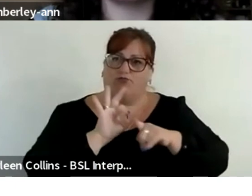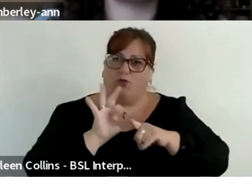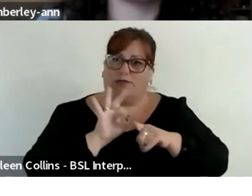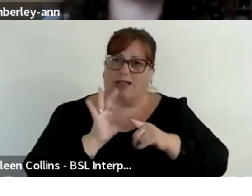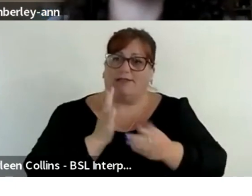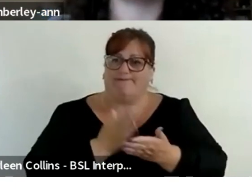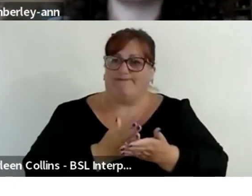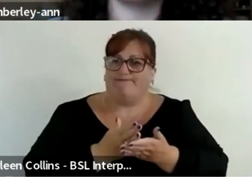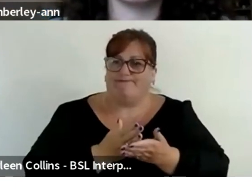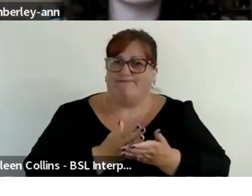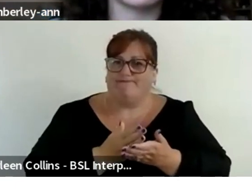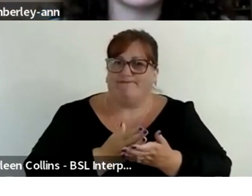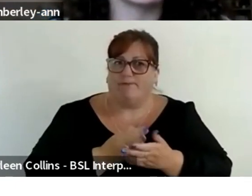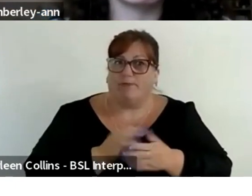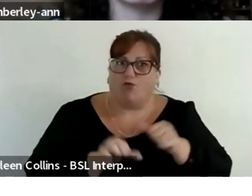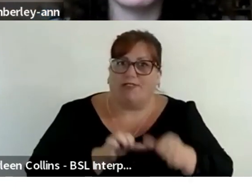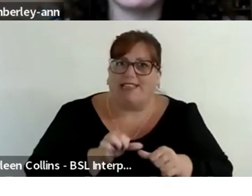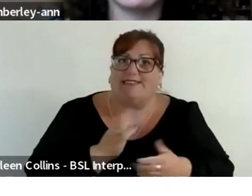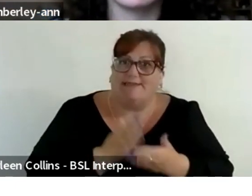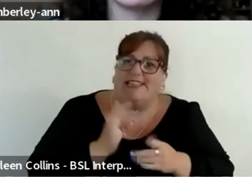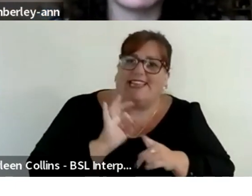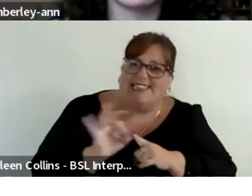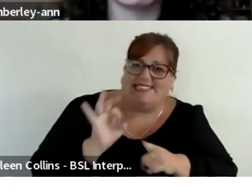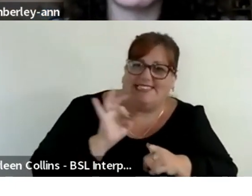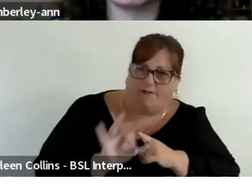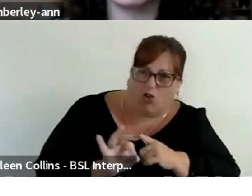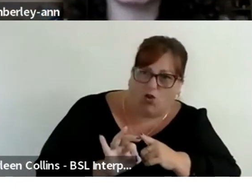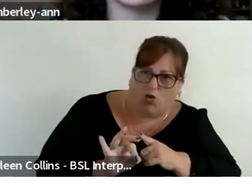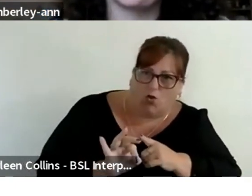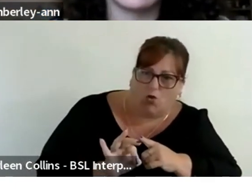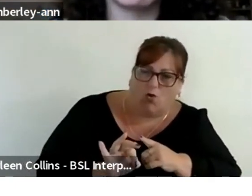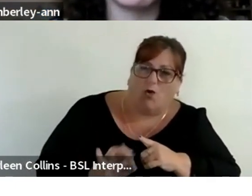We recognise that that does have some systemic barriers for some people